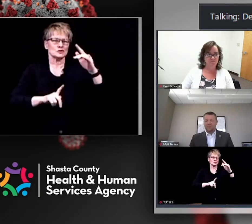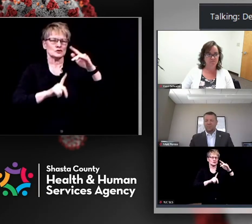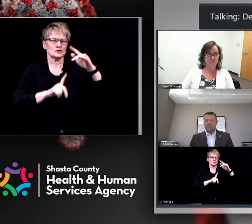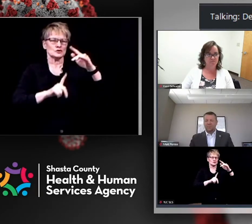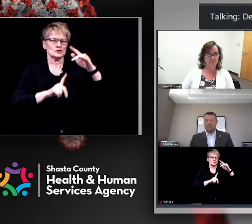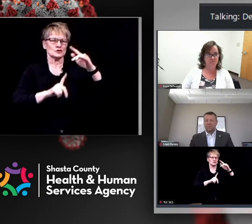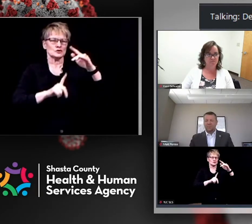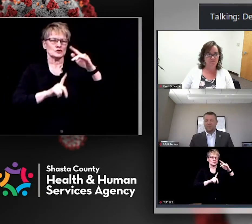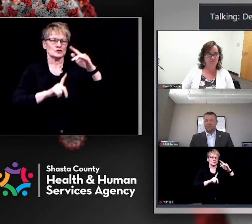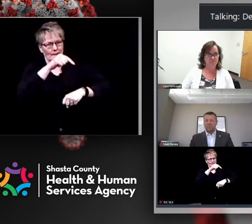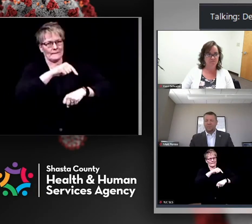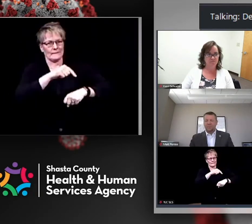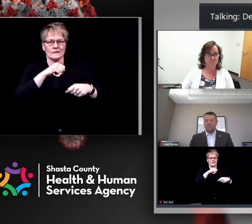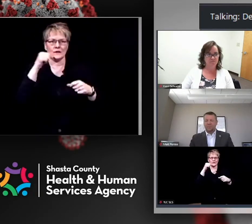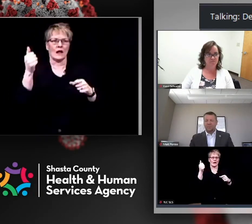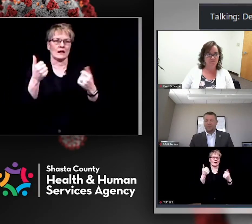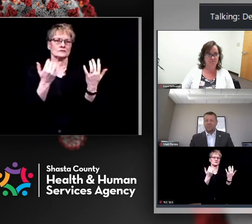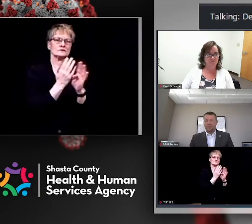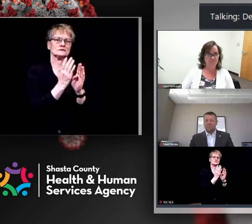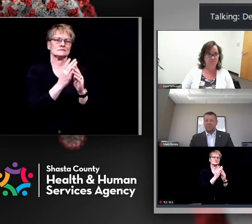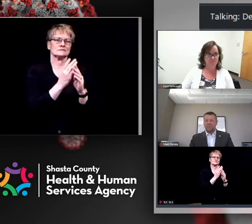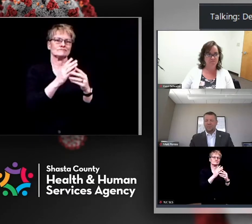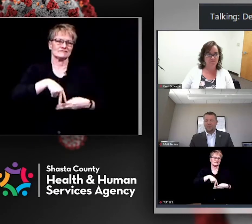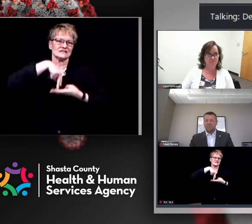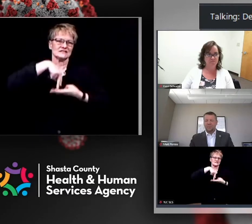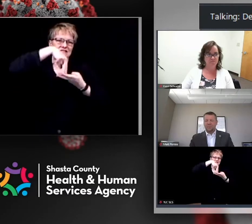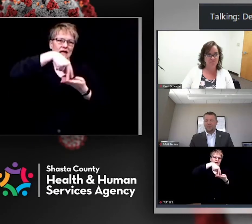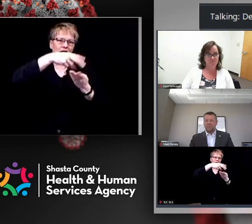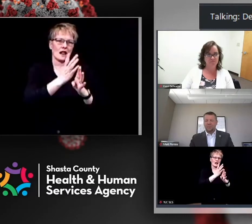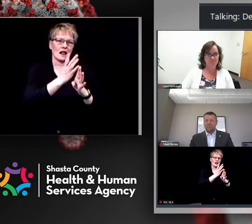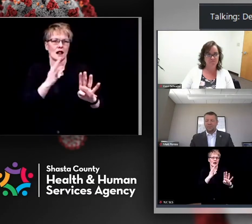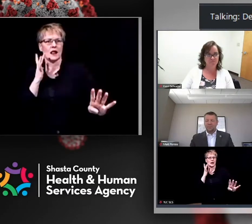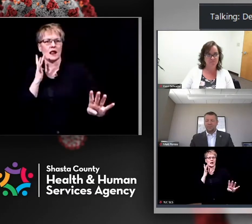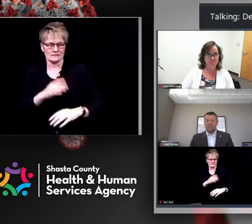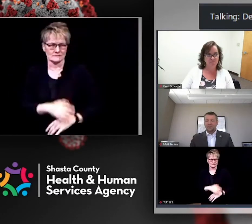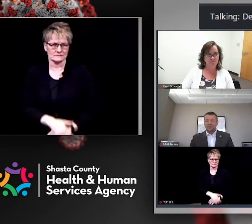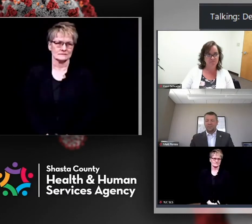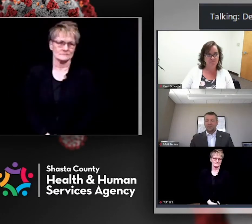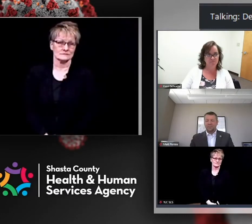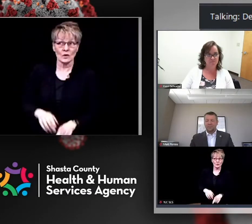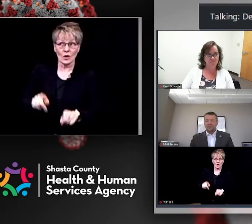health did last Saturday with people in their cars and that seemed to work really well. I went to go